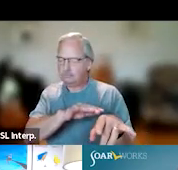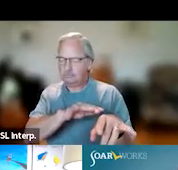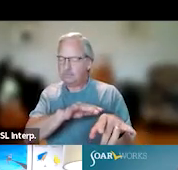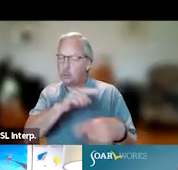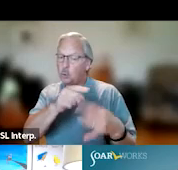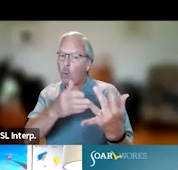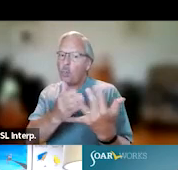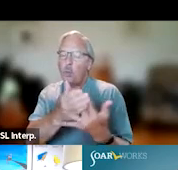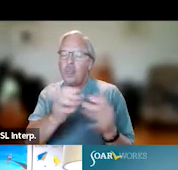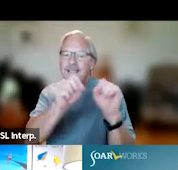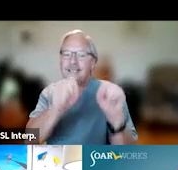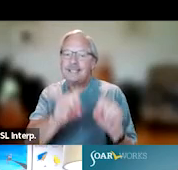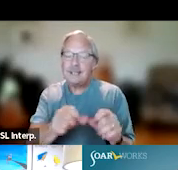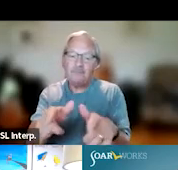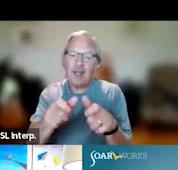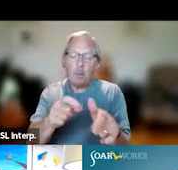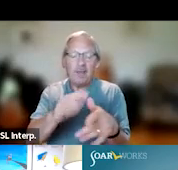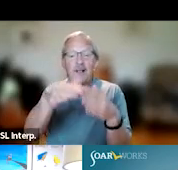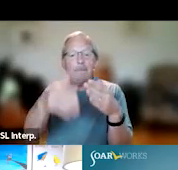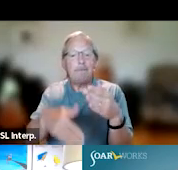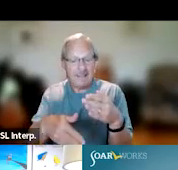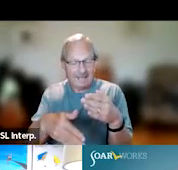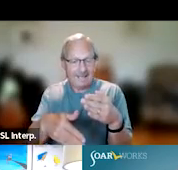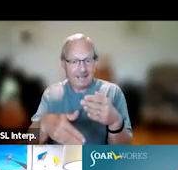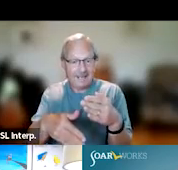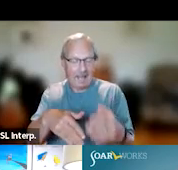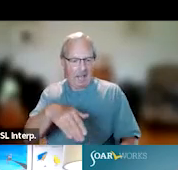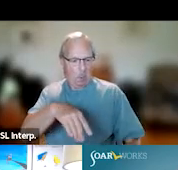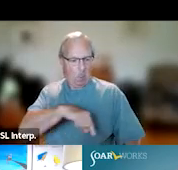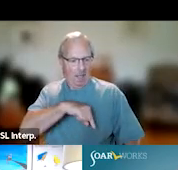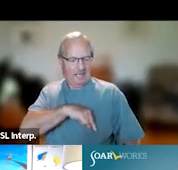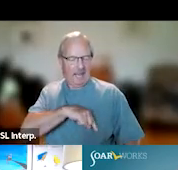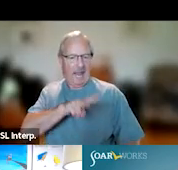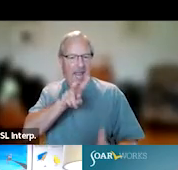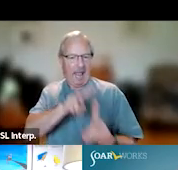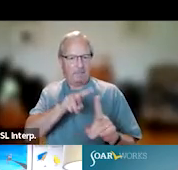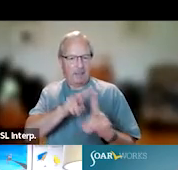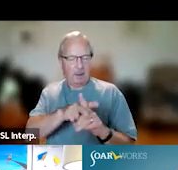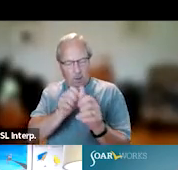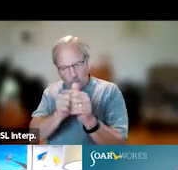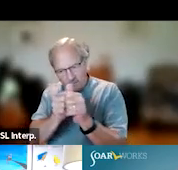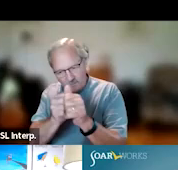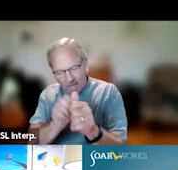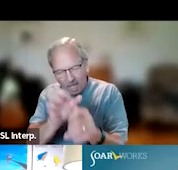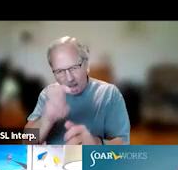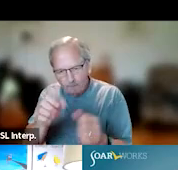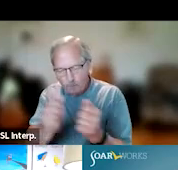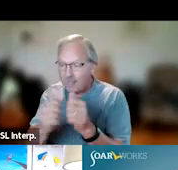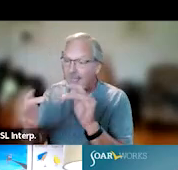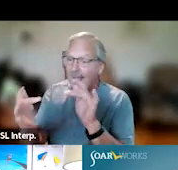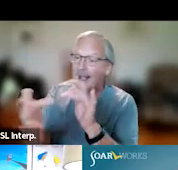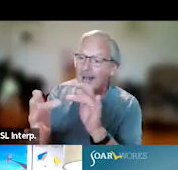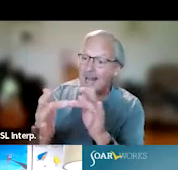because we have completed a quality application. We're following up with our contacts at SSA and DDS